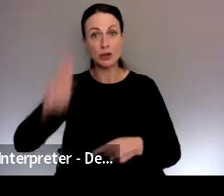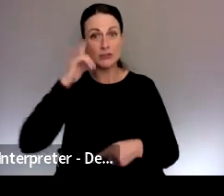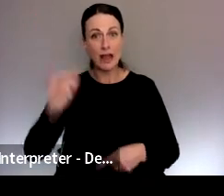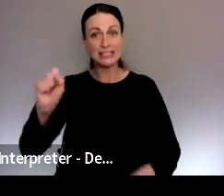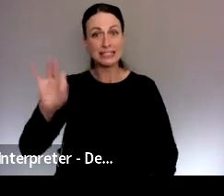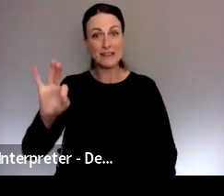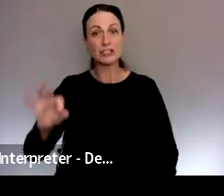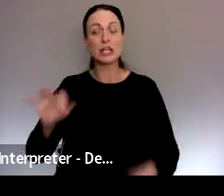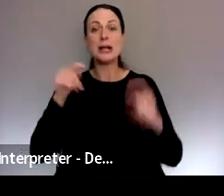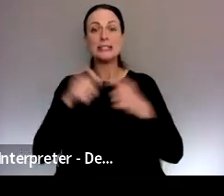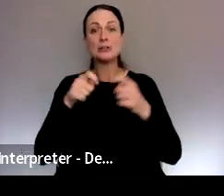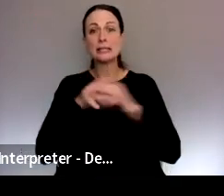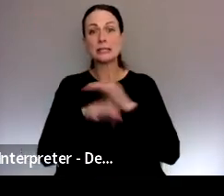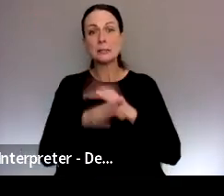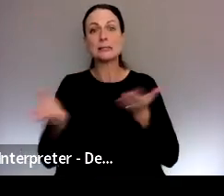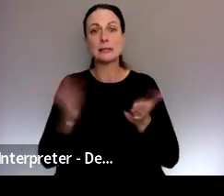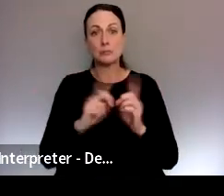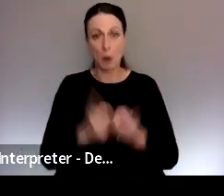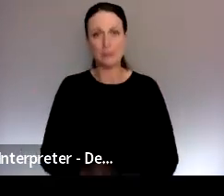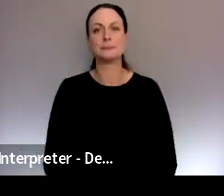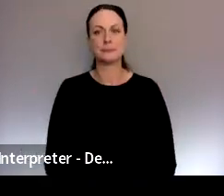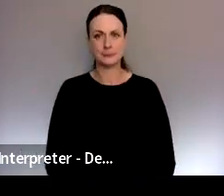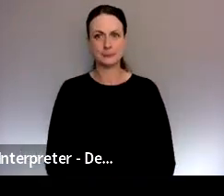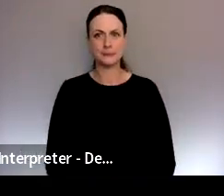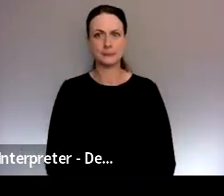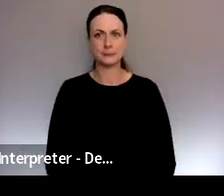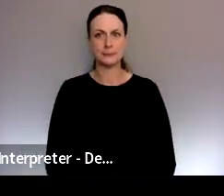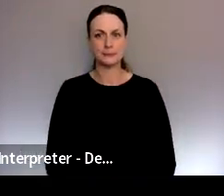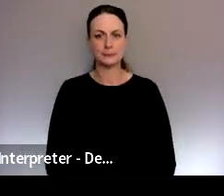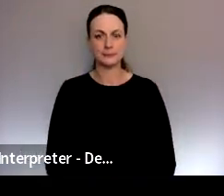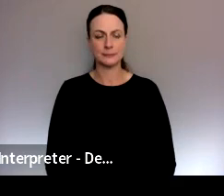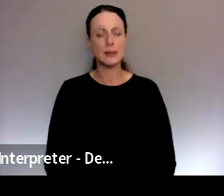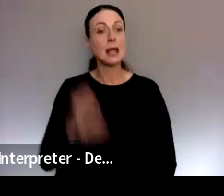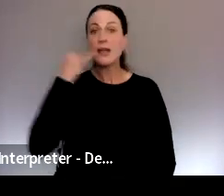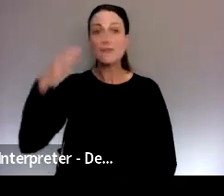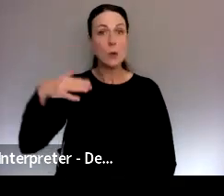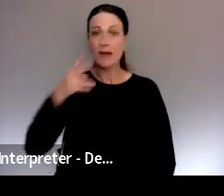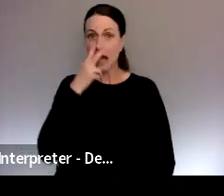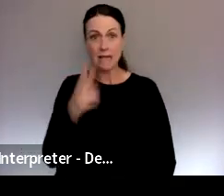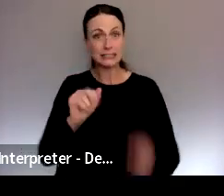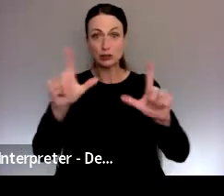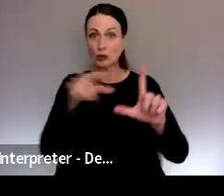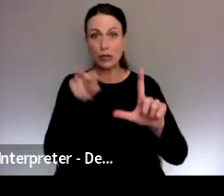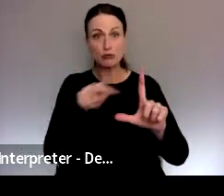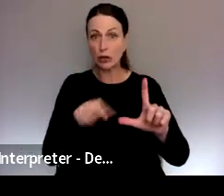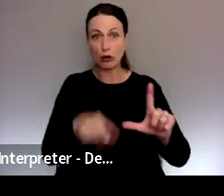San Francisco's Digital Accessibility Services Department. And if you have not seen a screen reader in operation